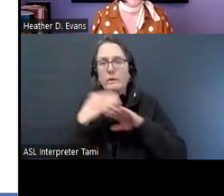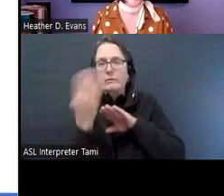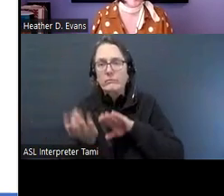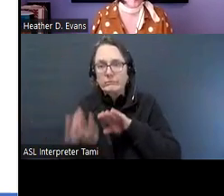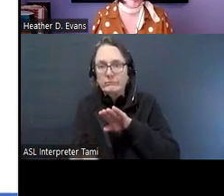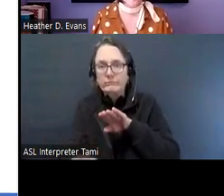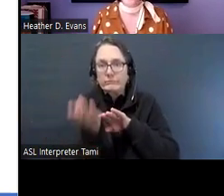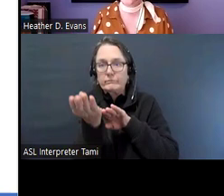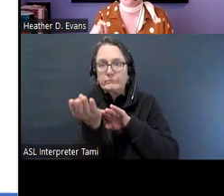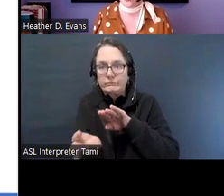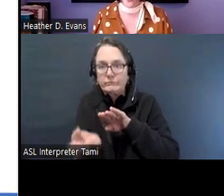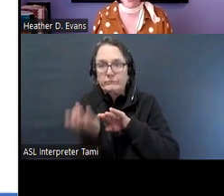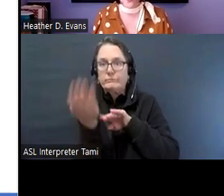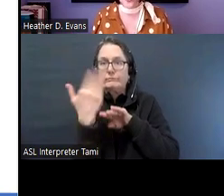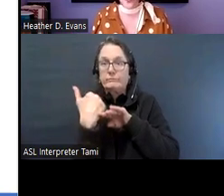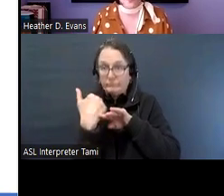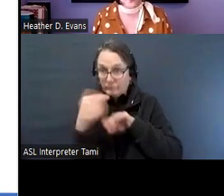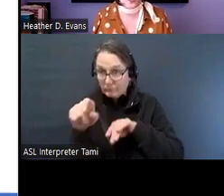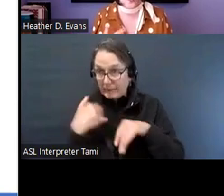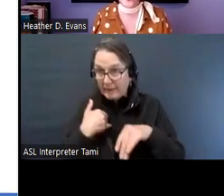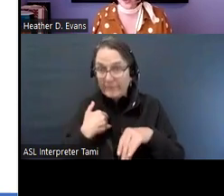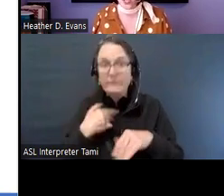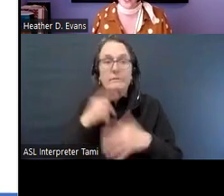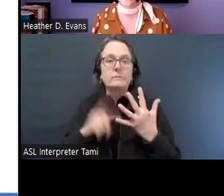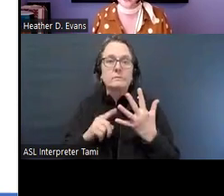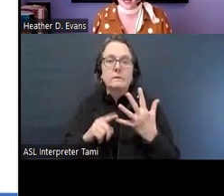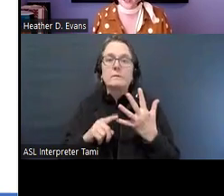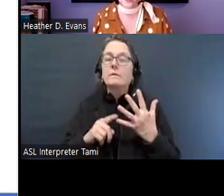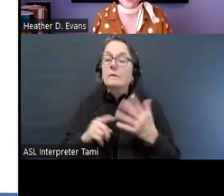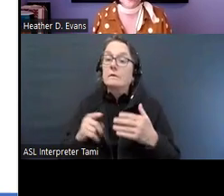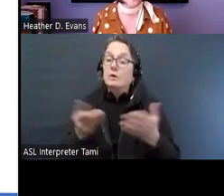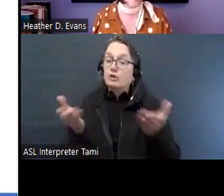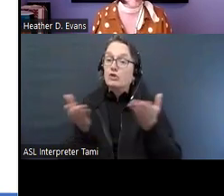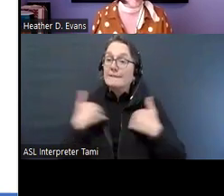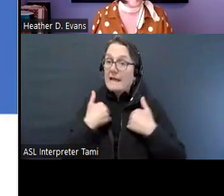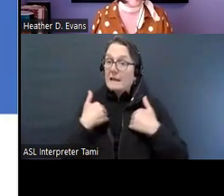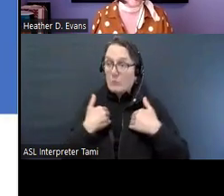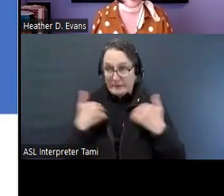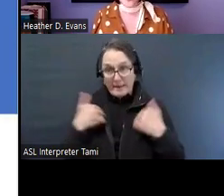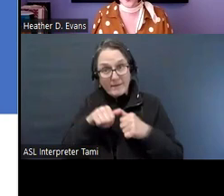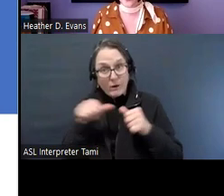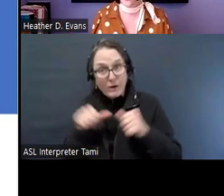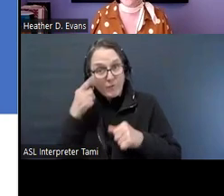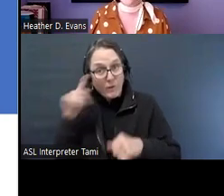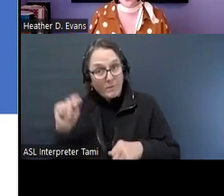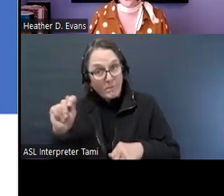So this was just a quick overview of what the research has to tell us. Next, we are going to turn